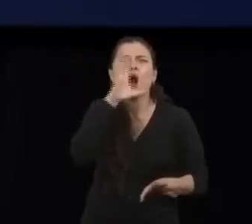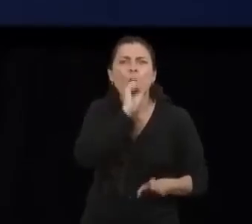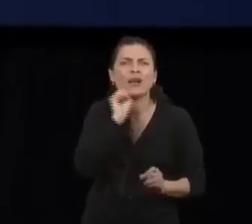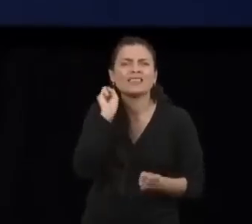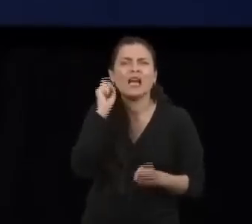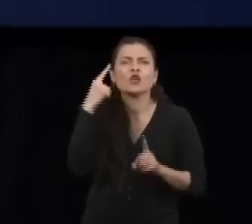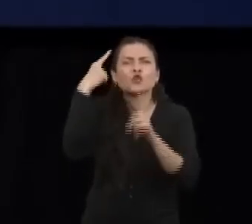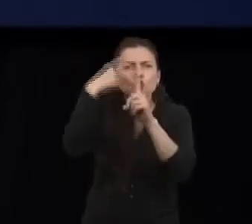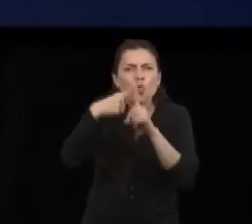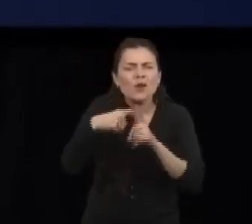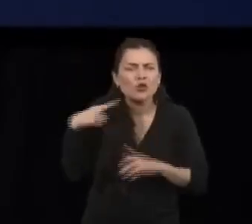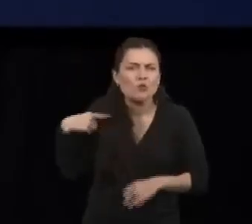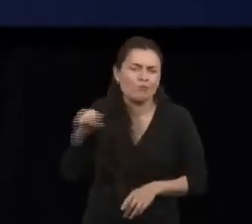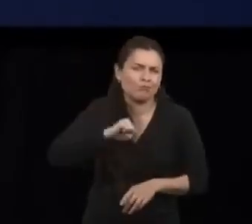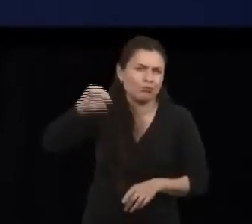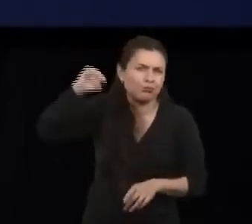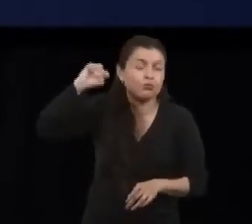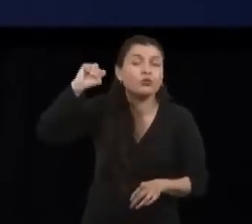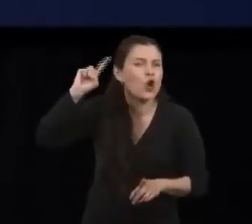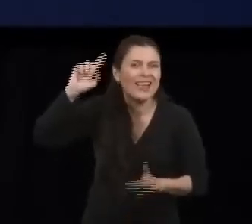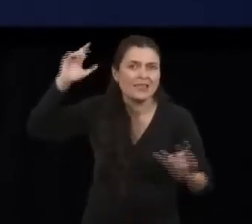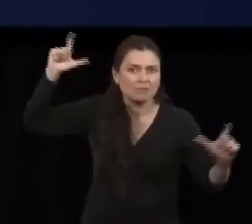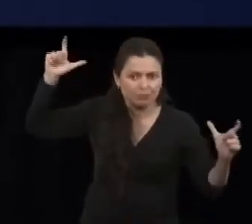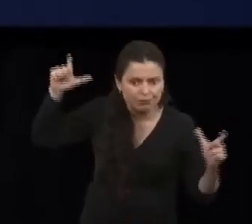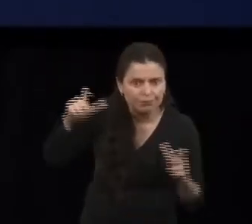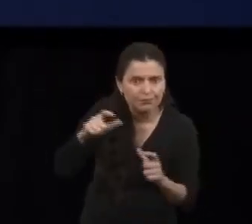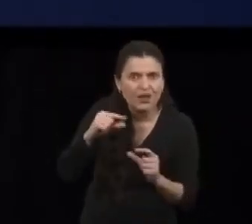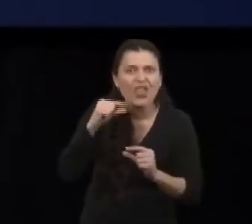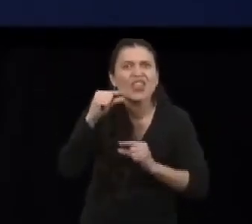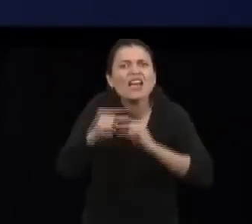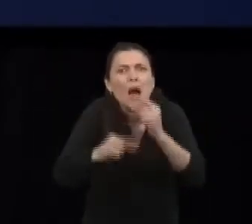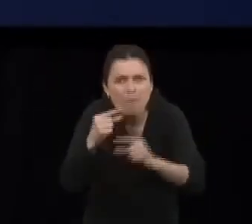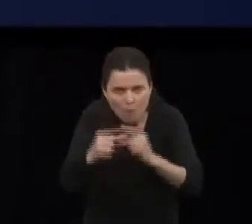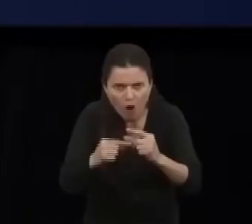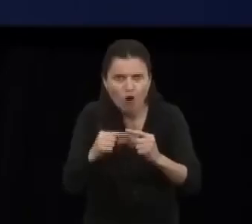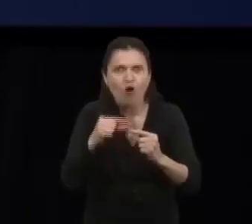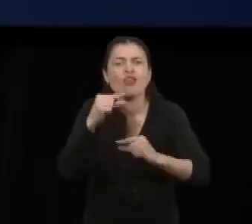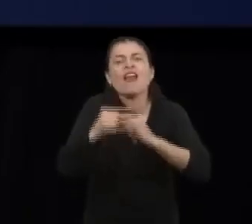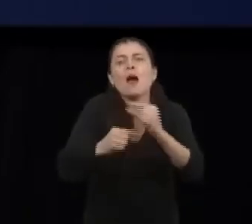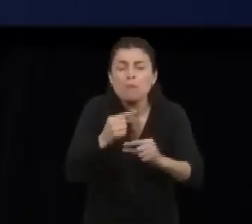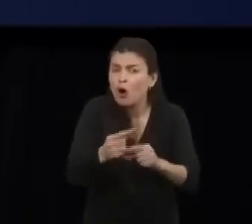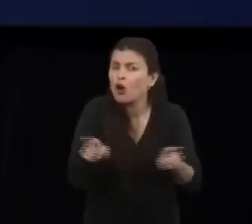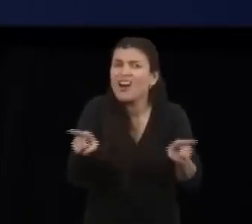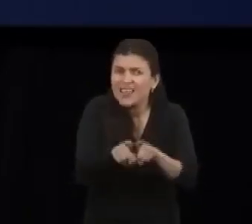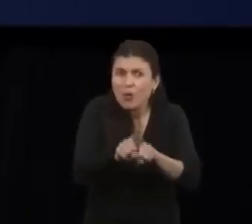coming below 2%, despite the jump in the type of change,